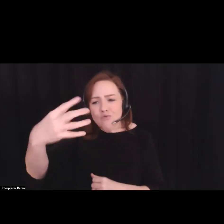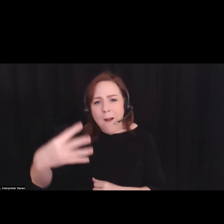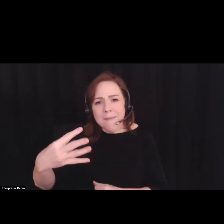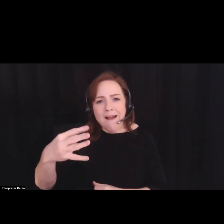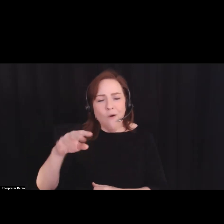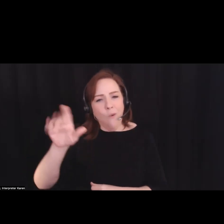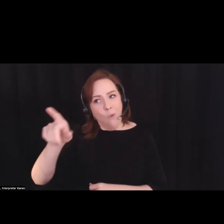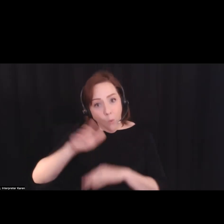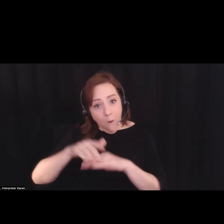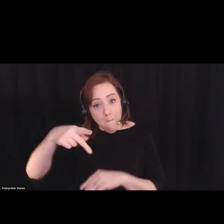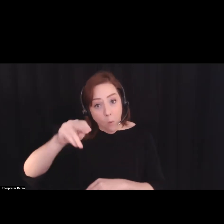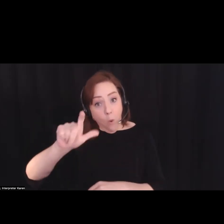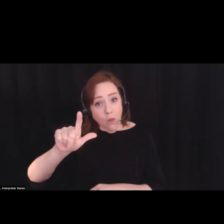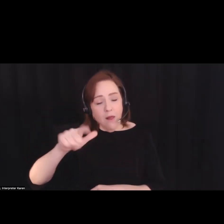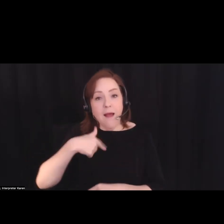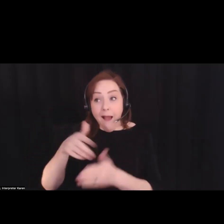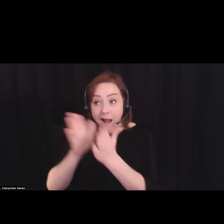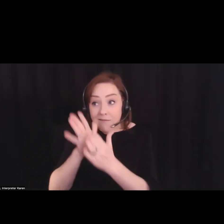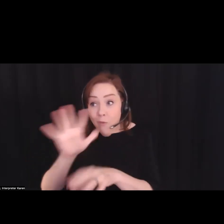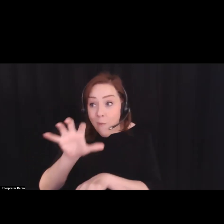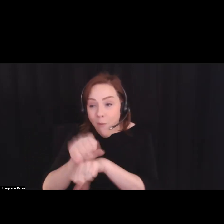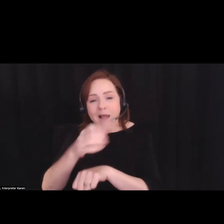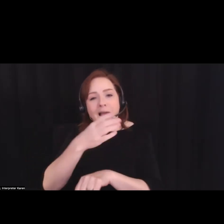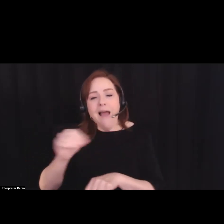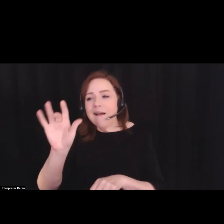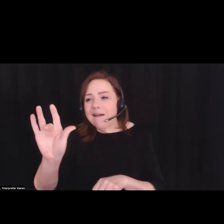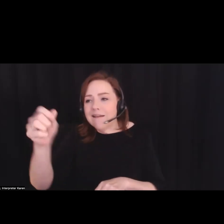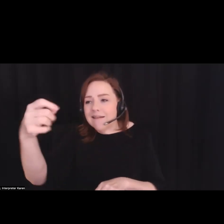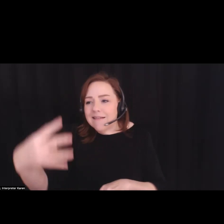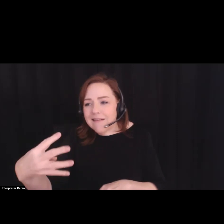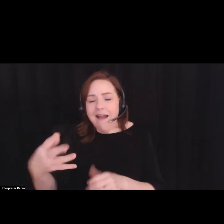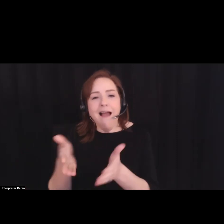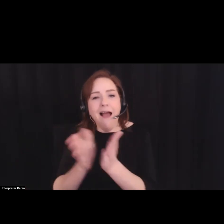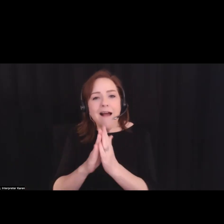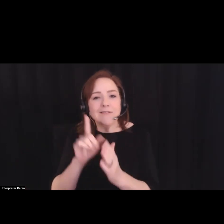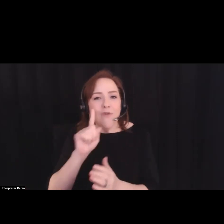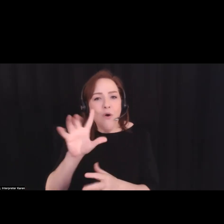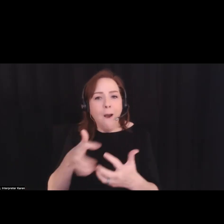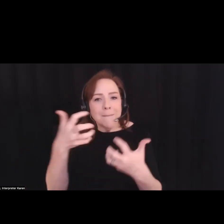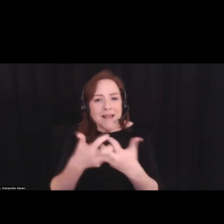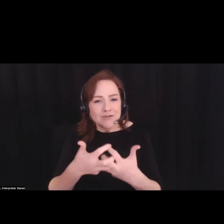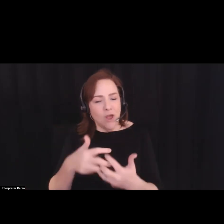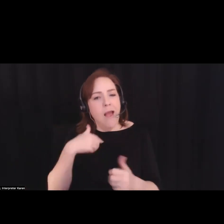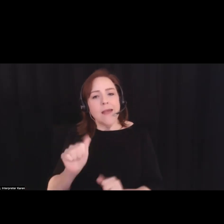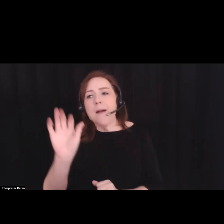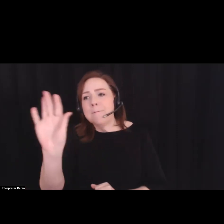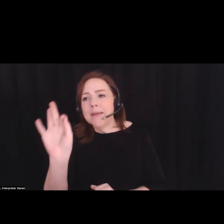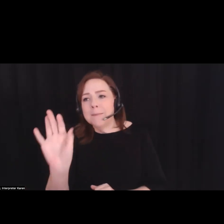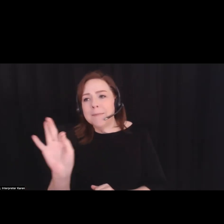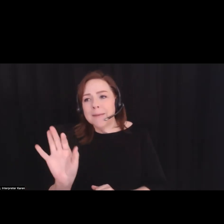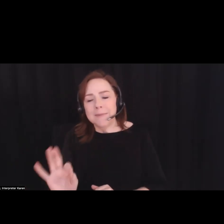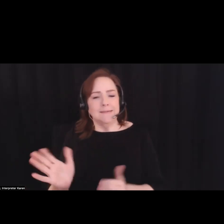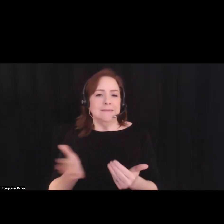a request form listing various accommodations that I can fill out. in the last minute or so I